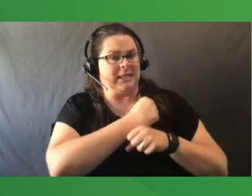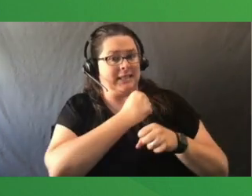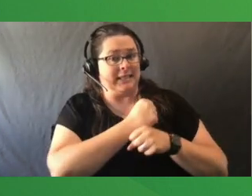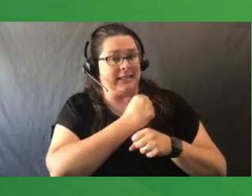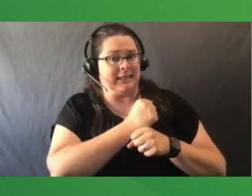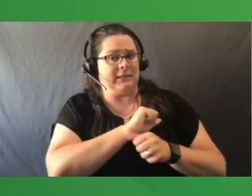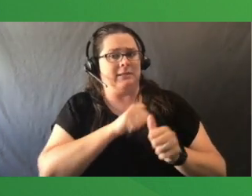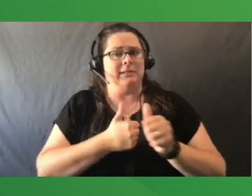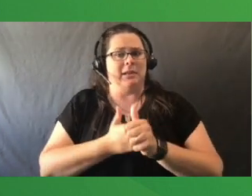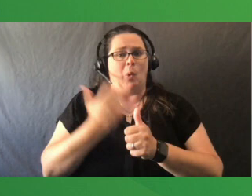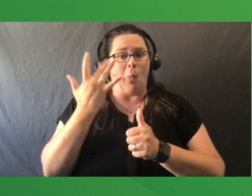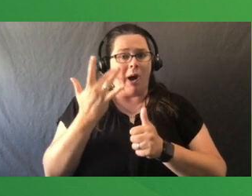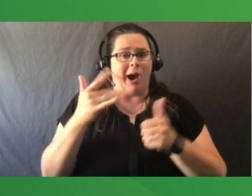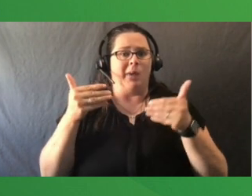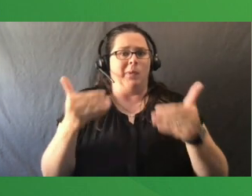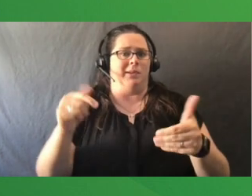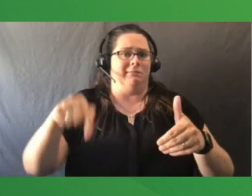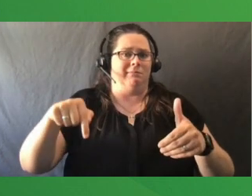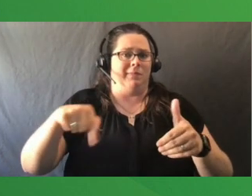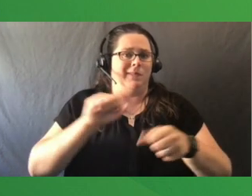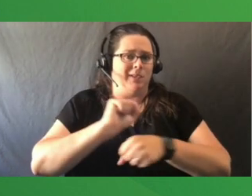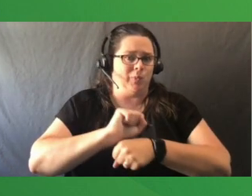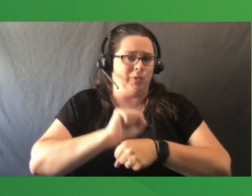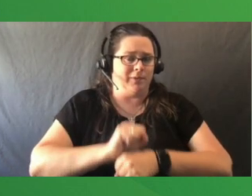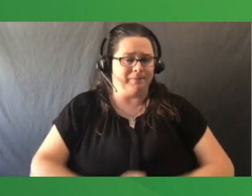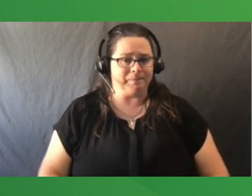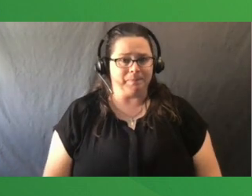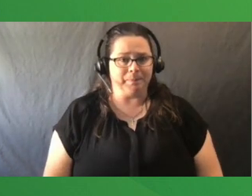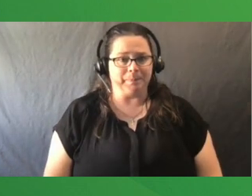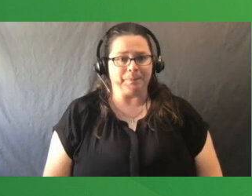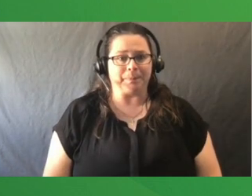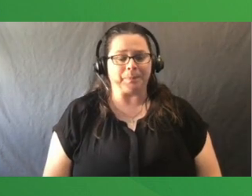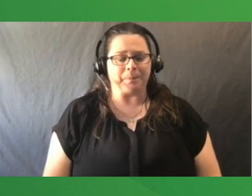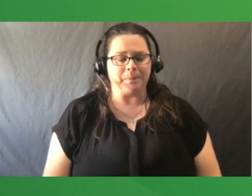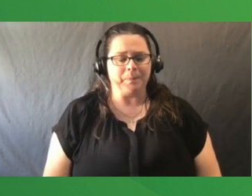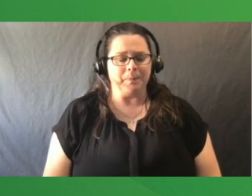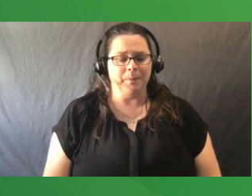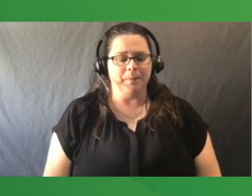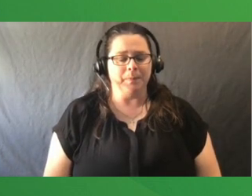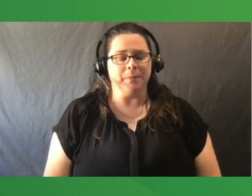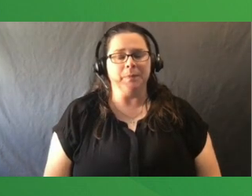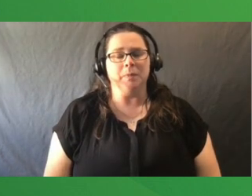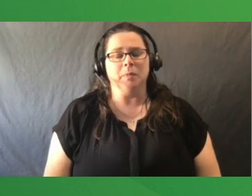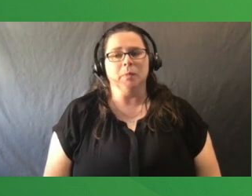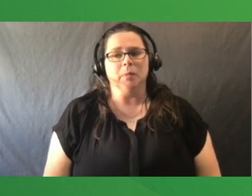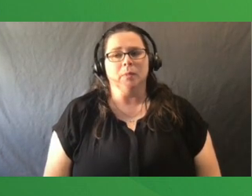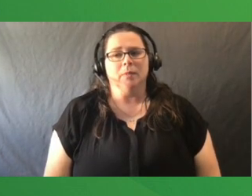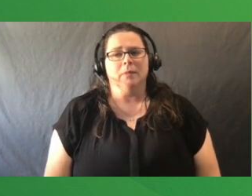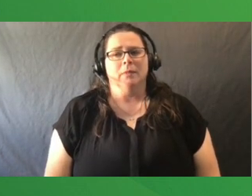Next slide, please. So where did our ideas come from?